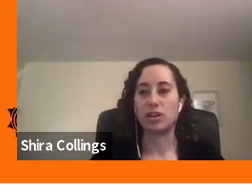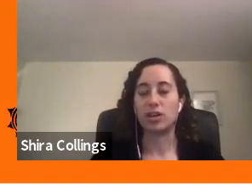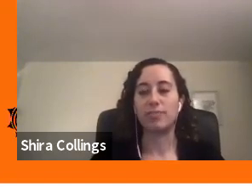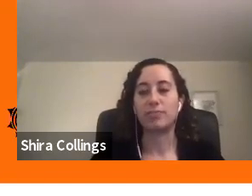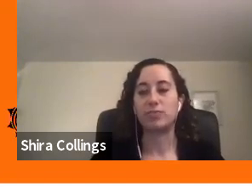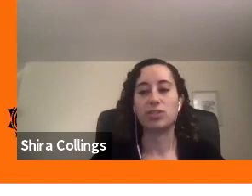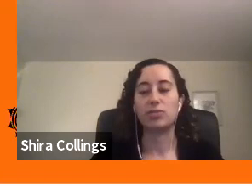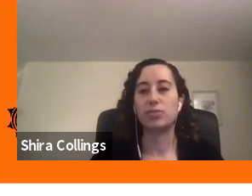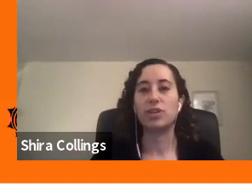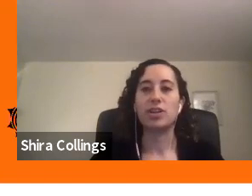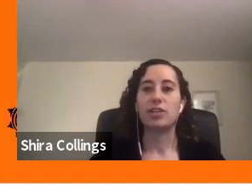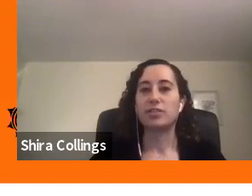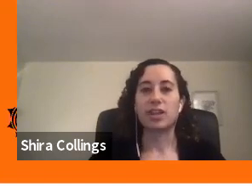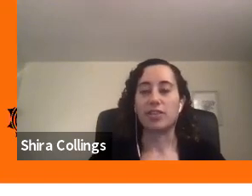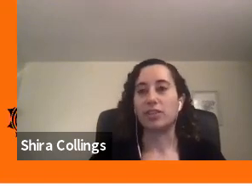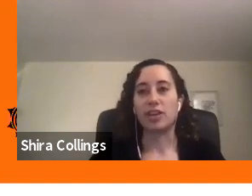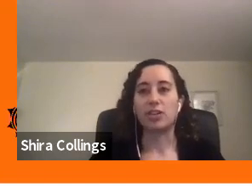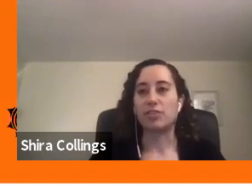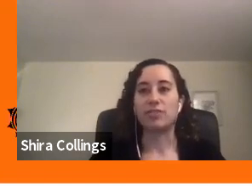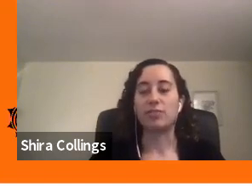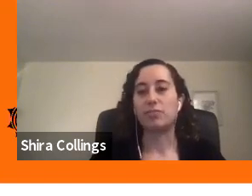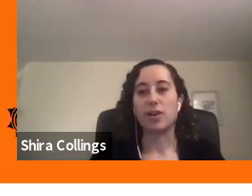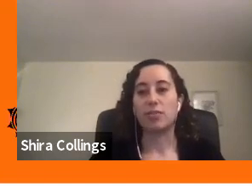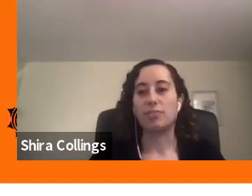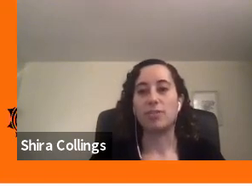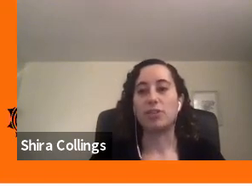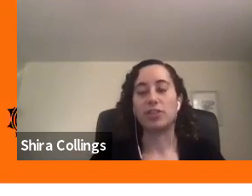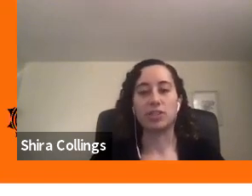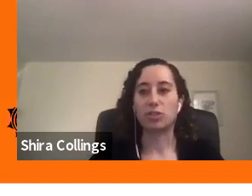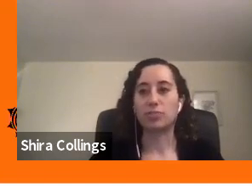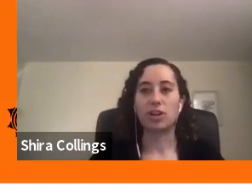affected by weight stigma, and weight